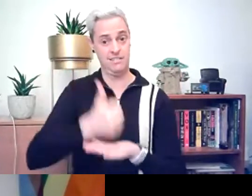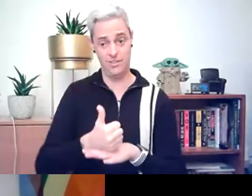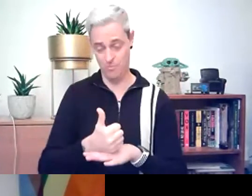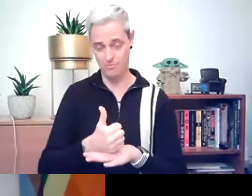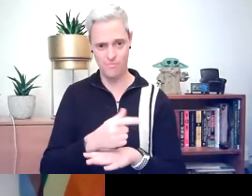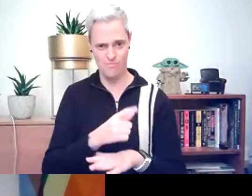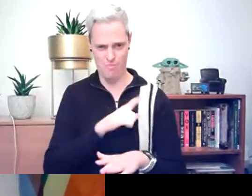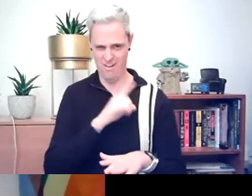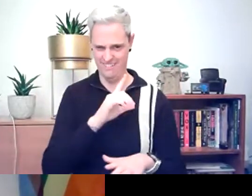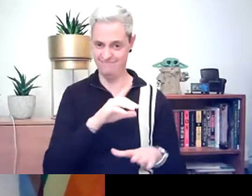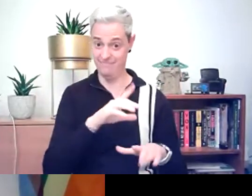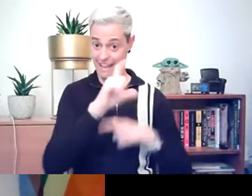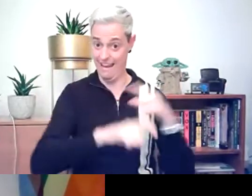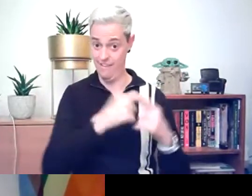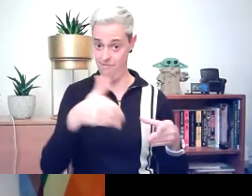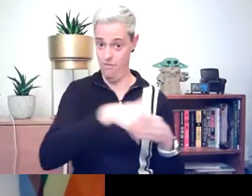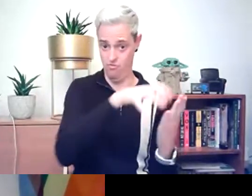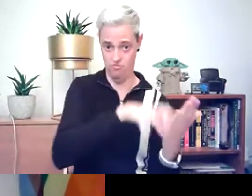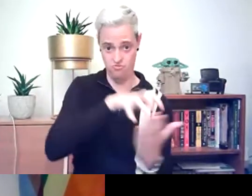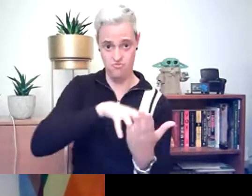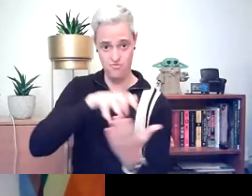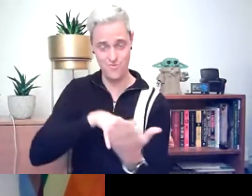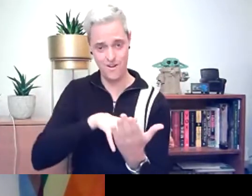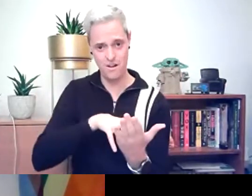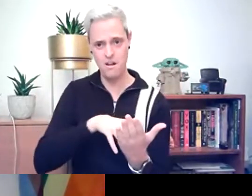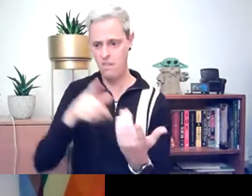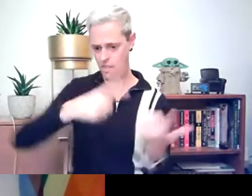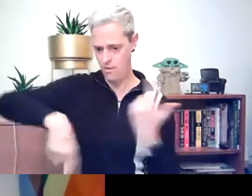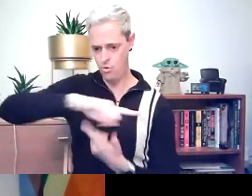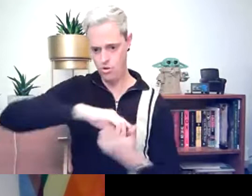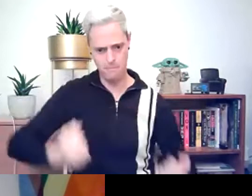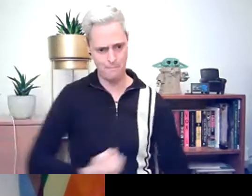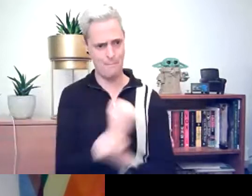to evaluate them to, you know, I'm a psychologist we're kind of scientists practitioners we